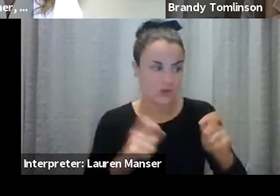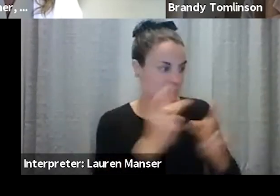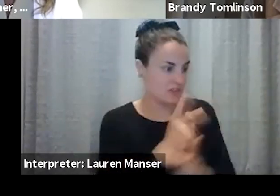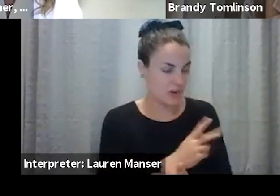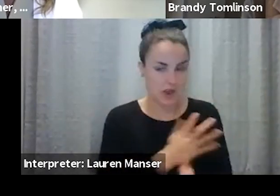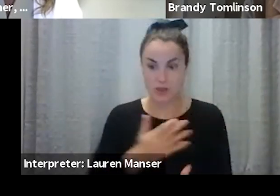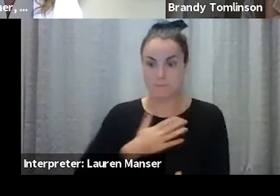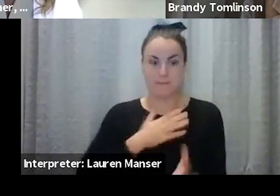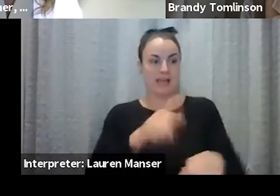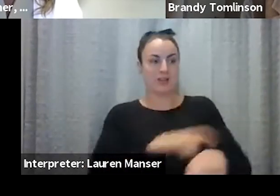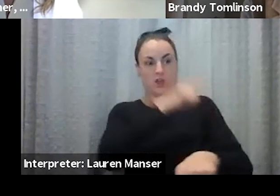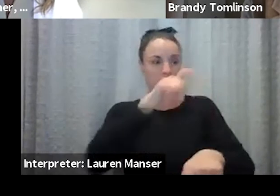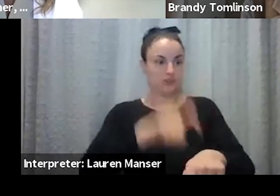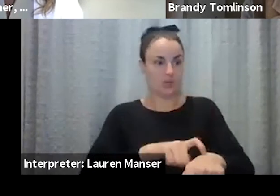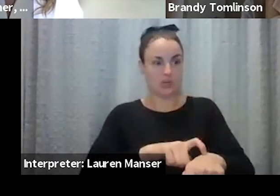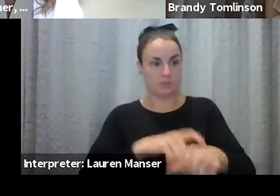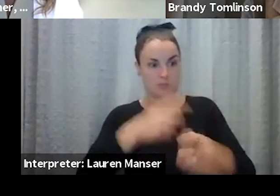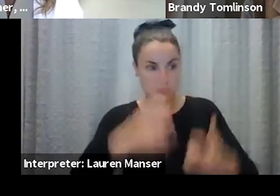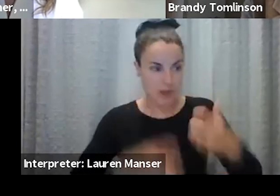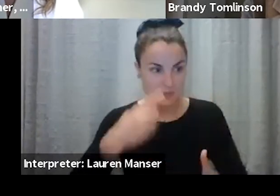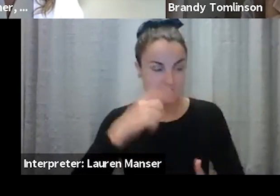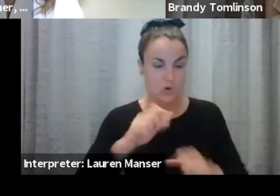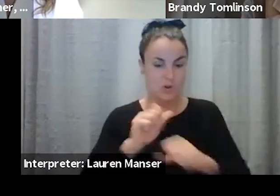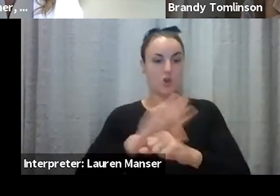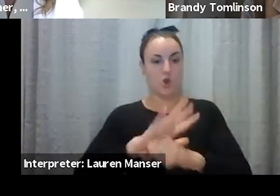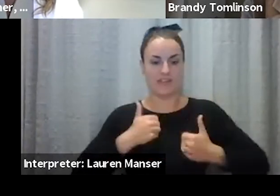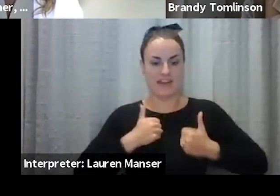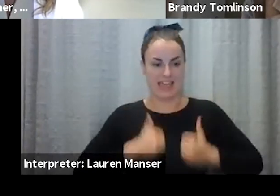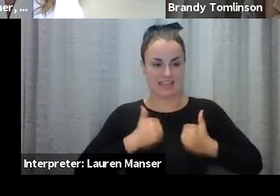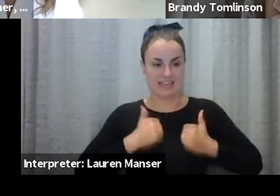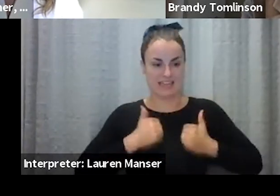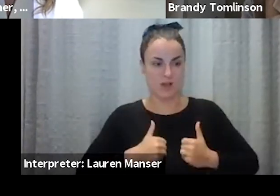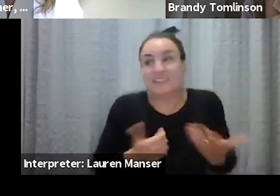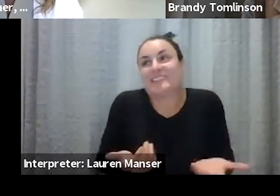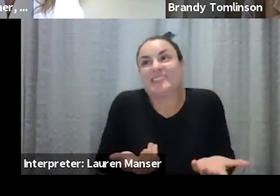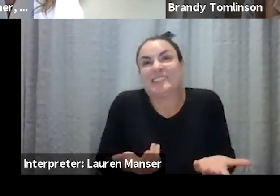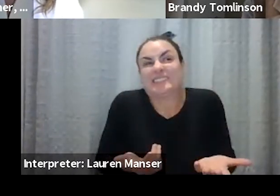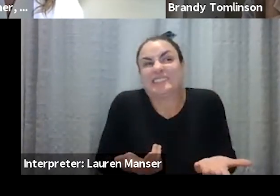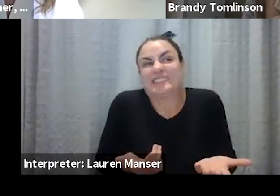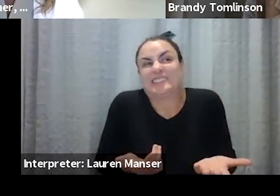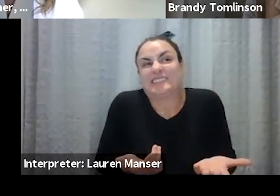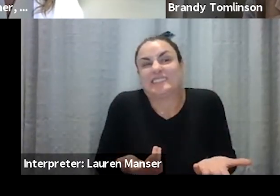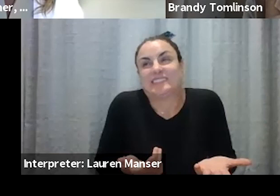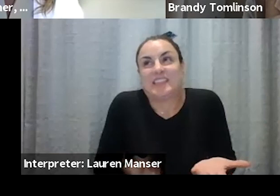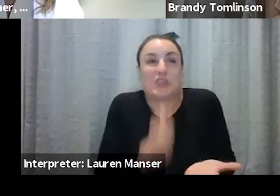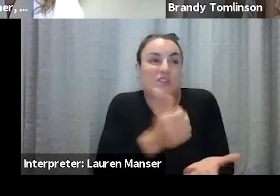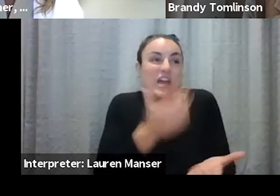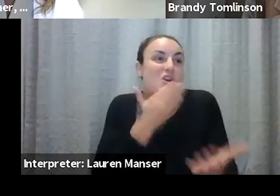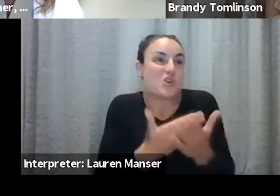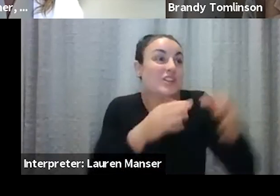there's not great names yet. You have the broad categorization of long-haul COVID, but as many of us know,